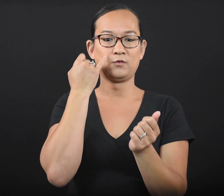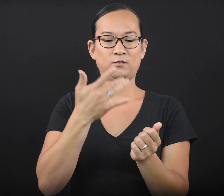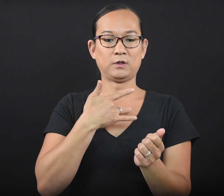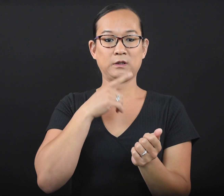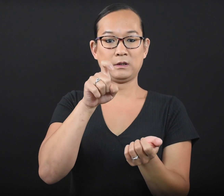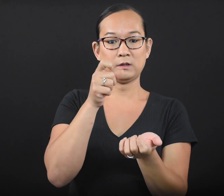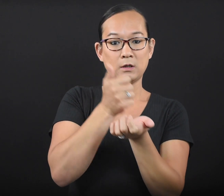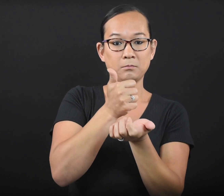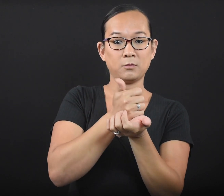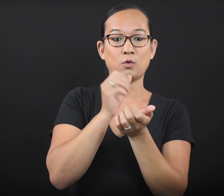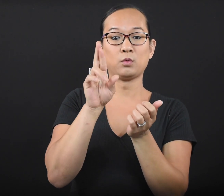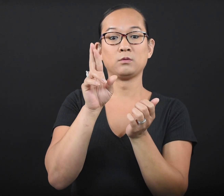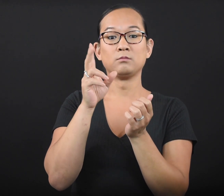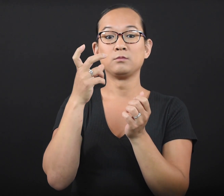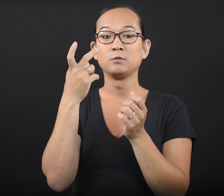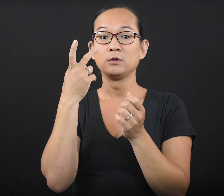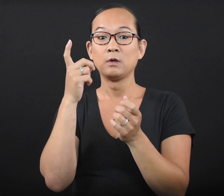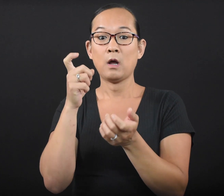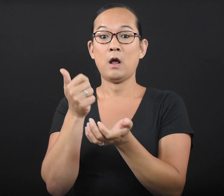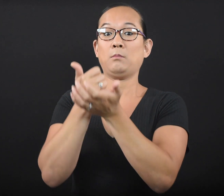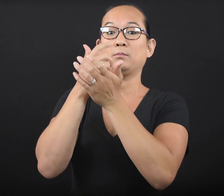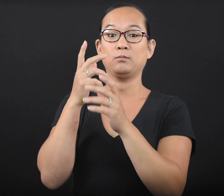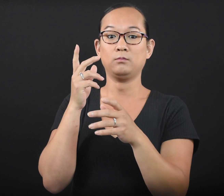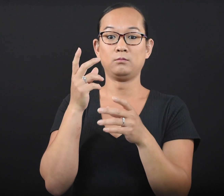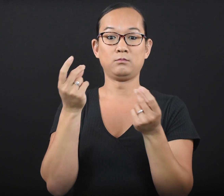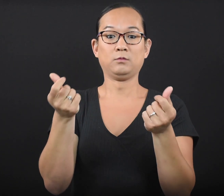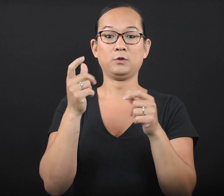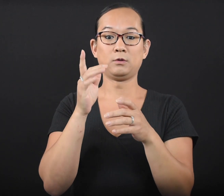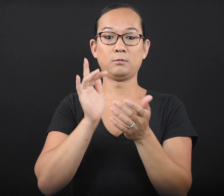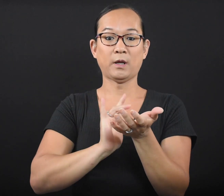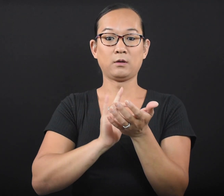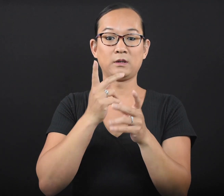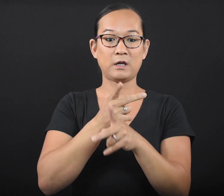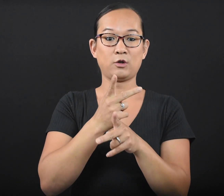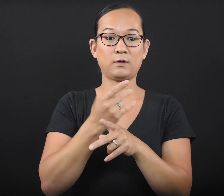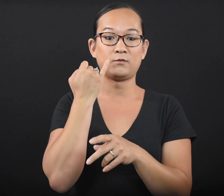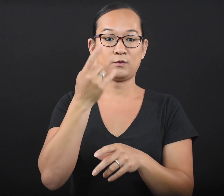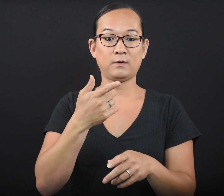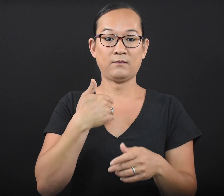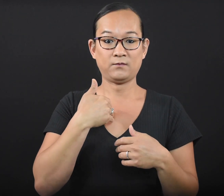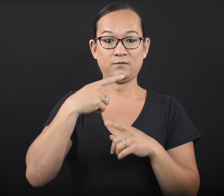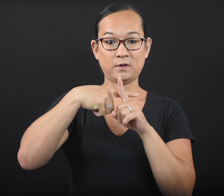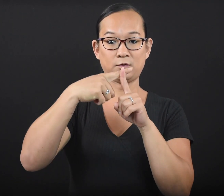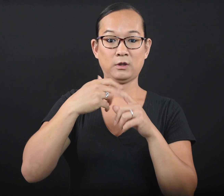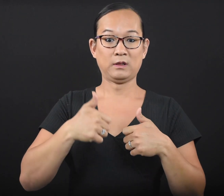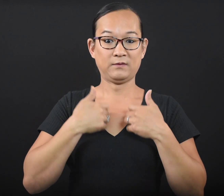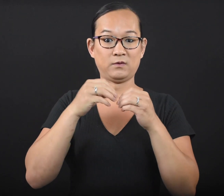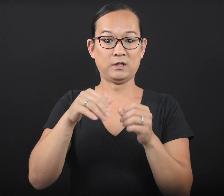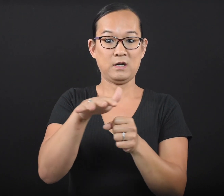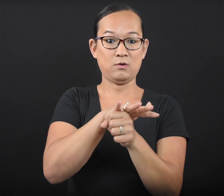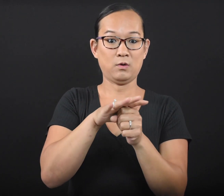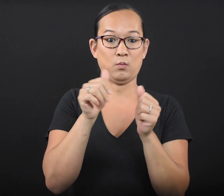need assistance or seek immediate medical care if you have fever and live in an area with malaria